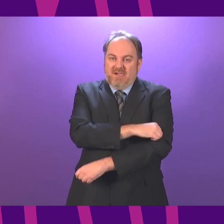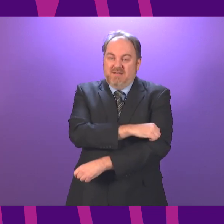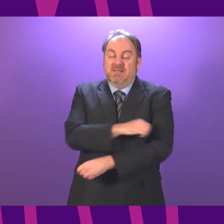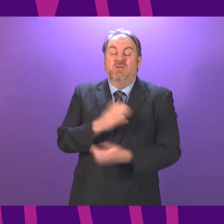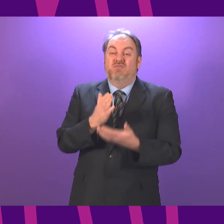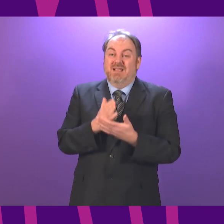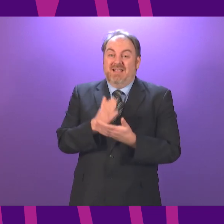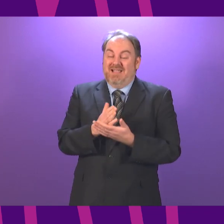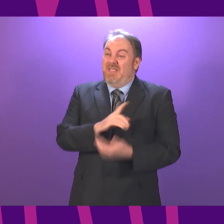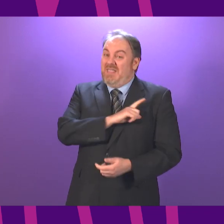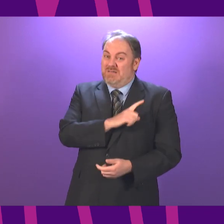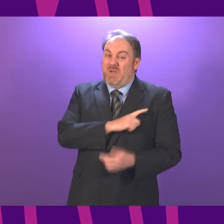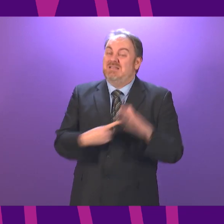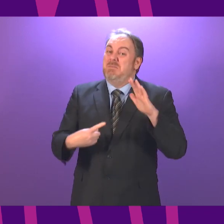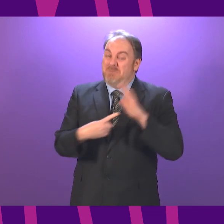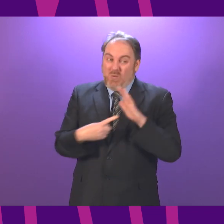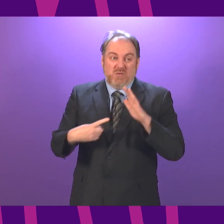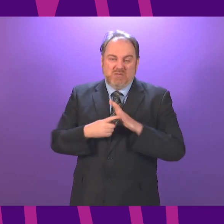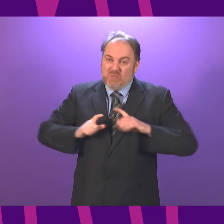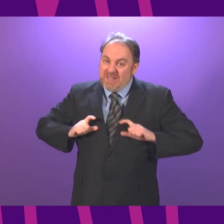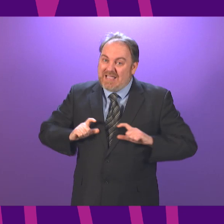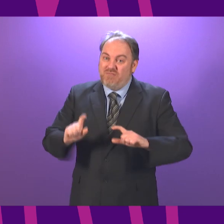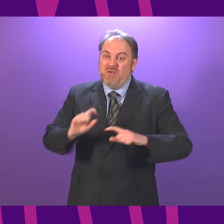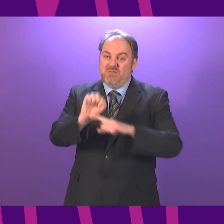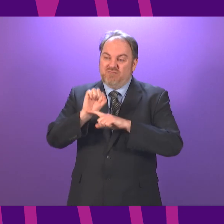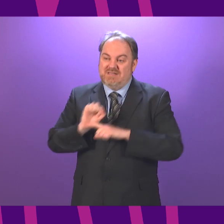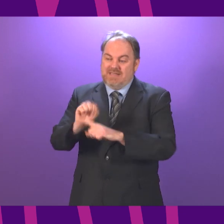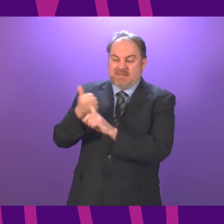It is therefore vital that we do everything that we can to protect our NHS by slowing the